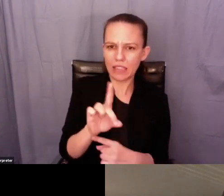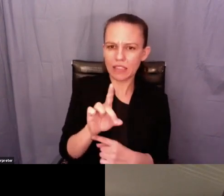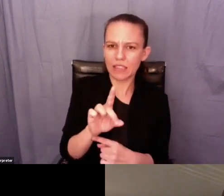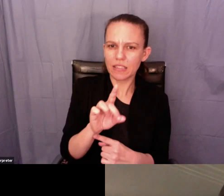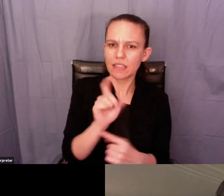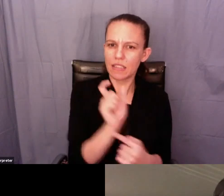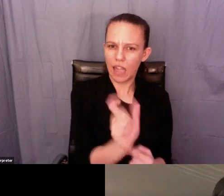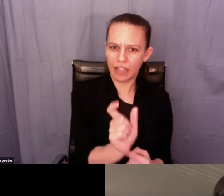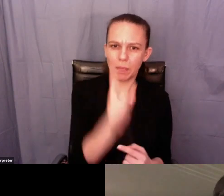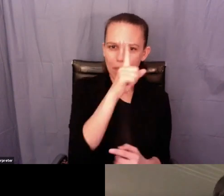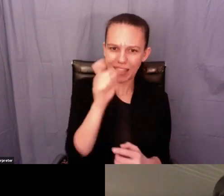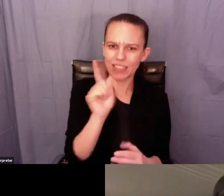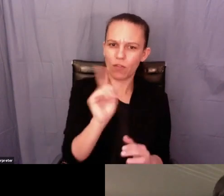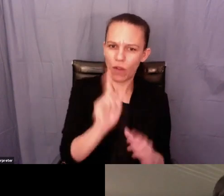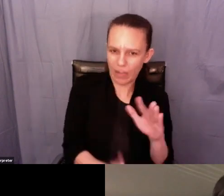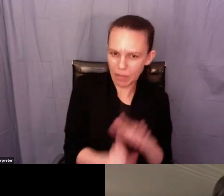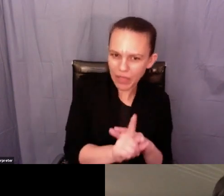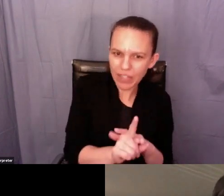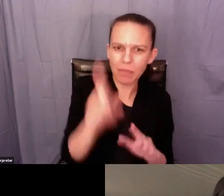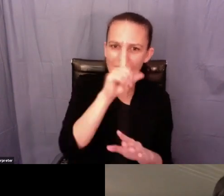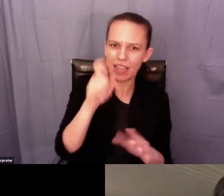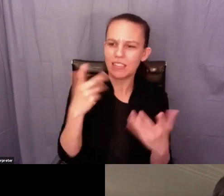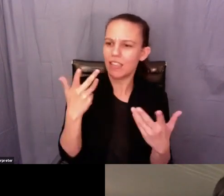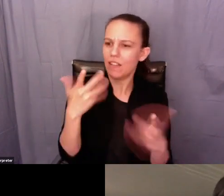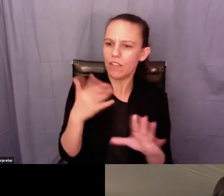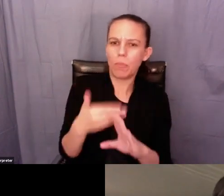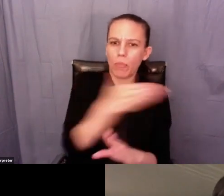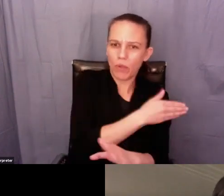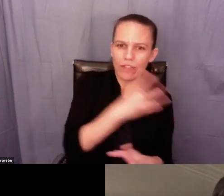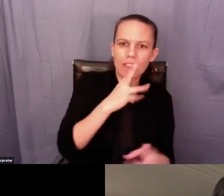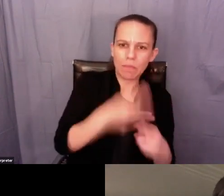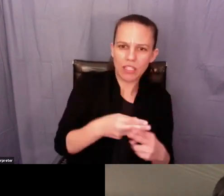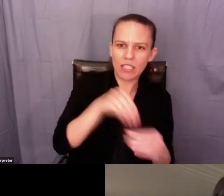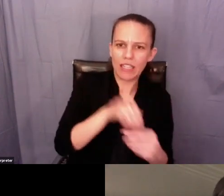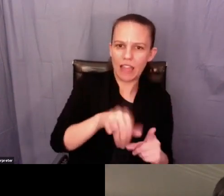appearance because of its previous appearance in the context in the discursive context